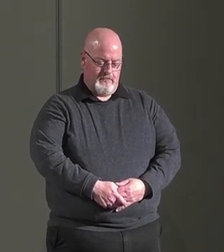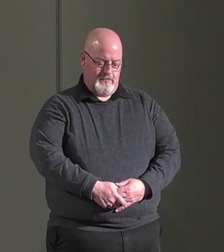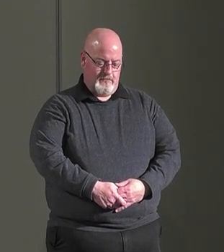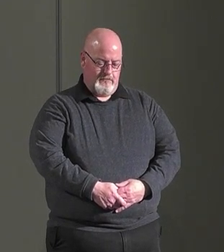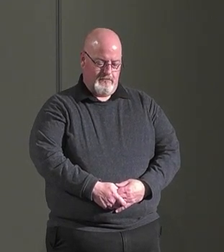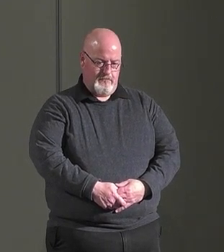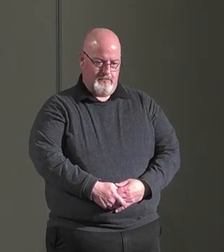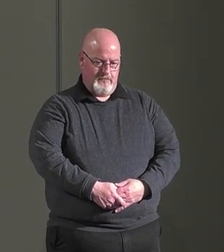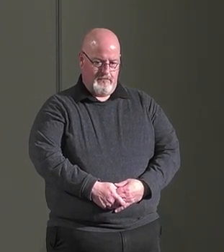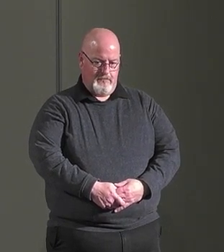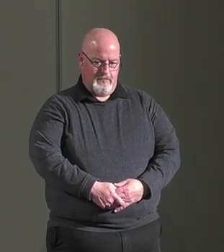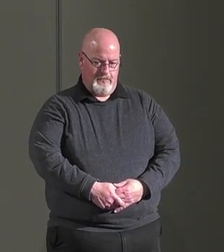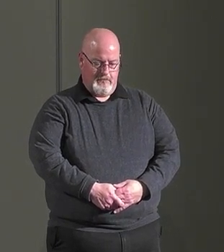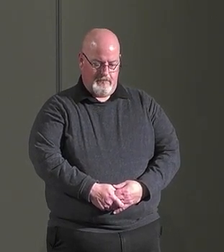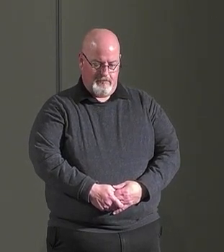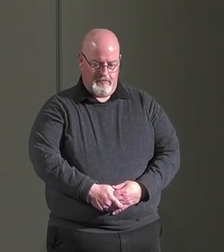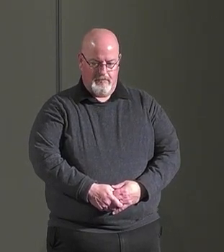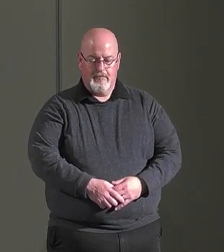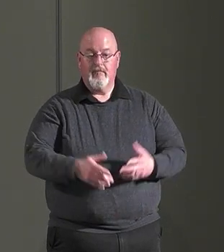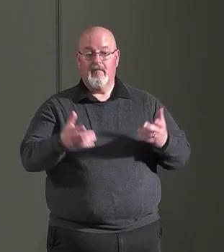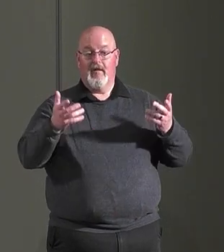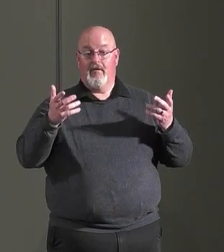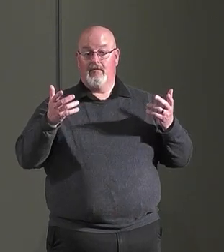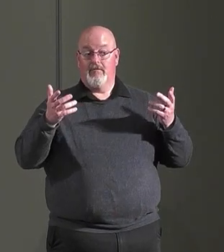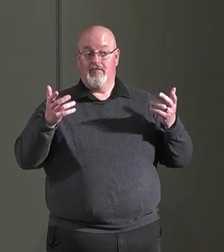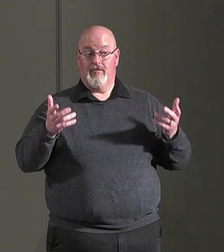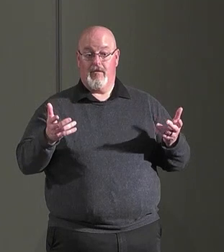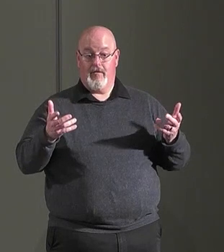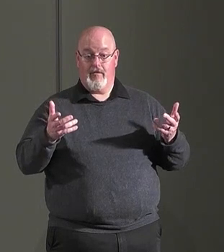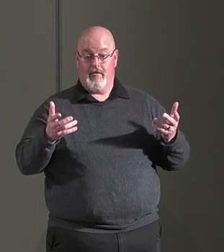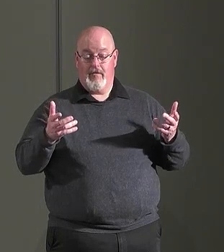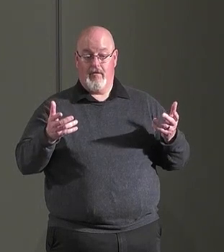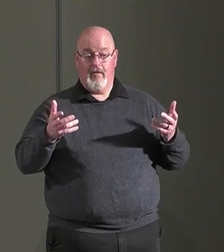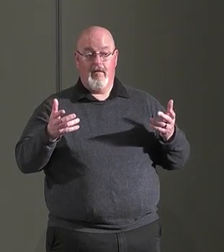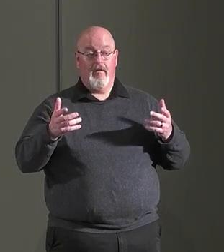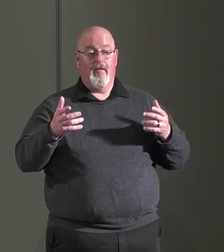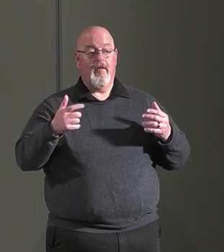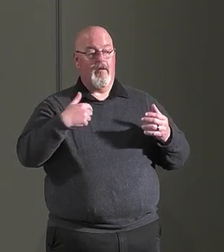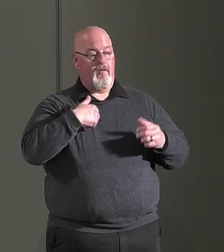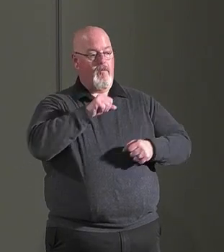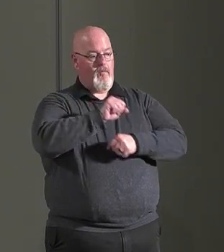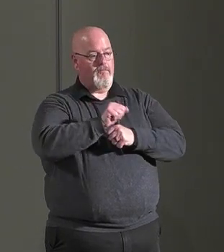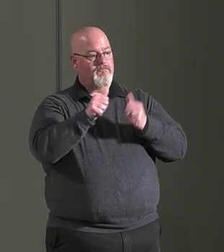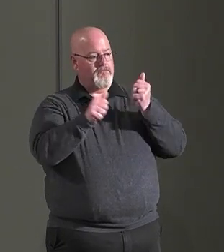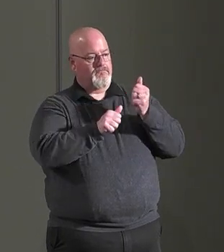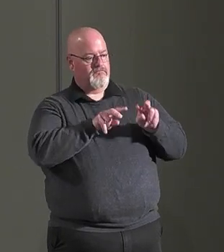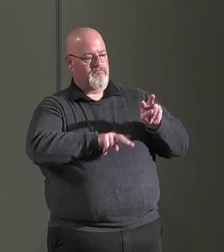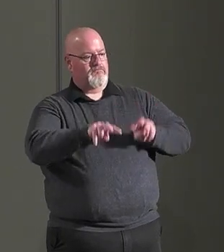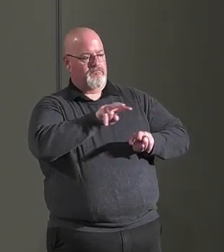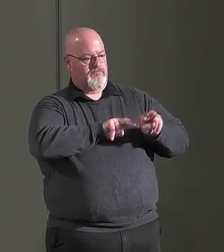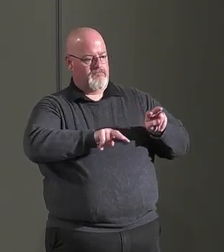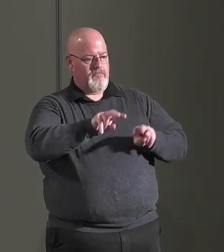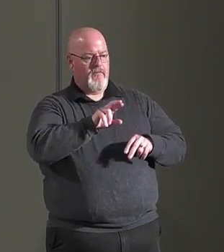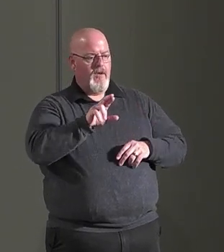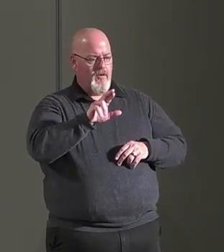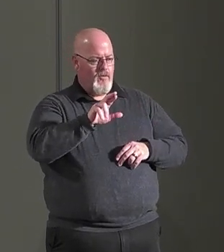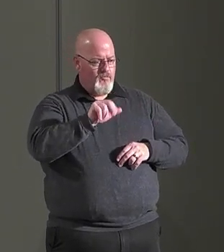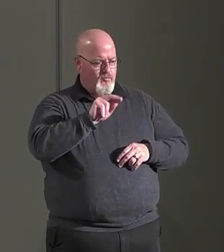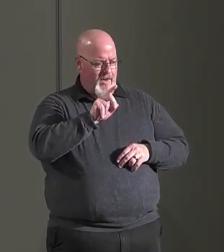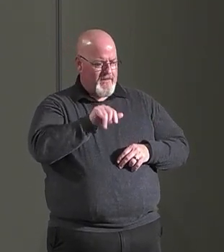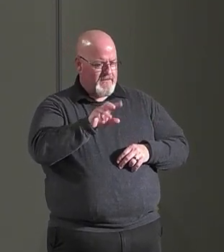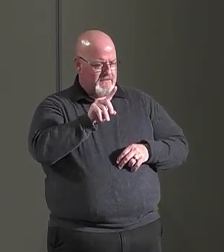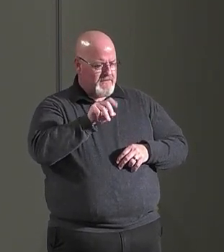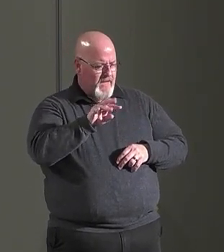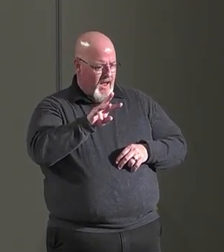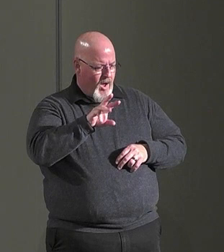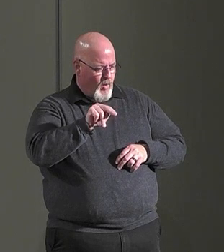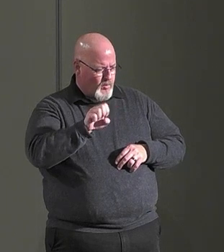So at XR ASL, I work under the supervision of Ms. Wendy Dannels. So several